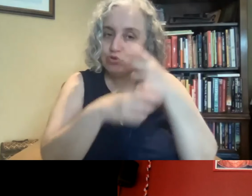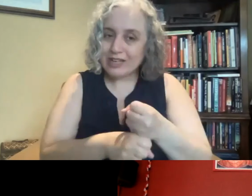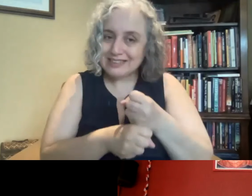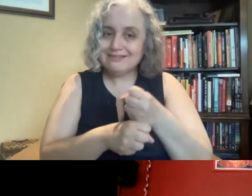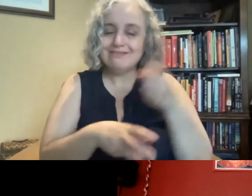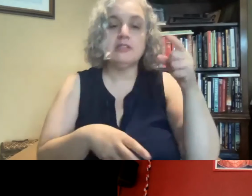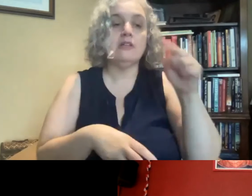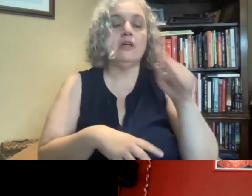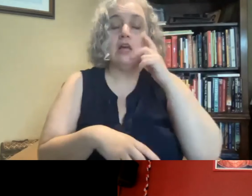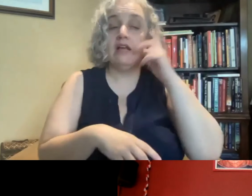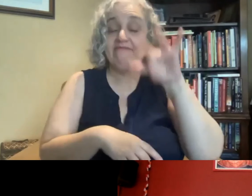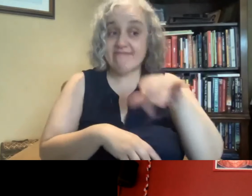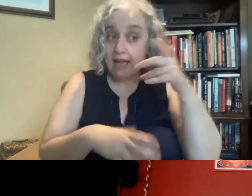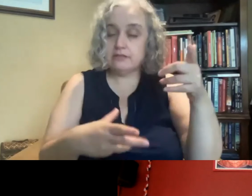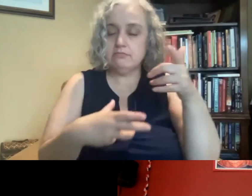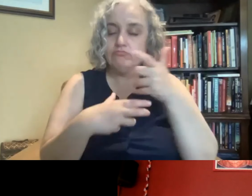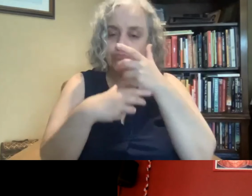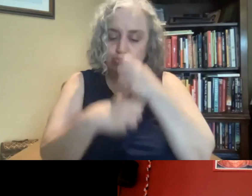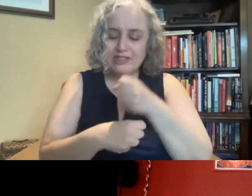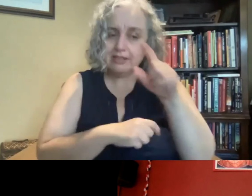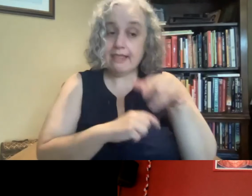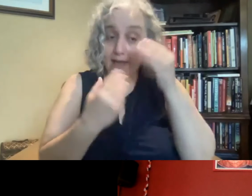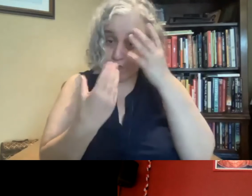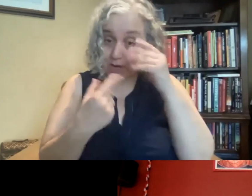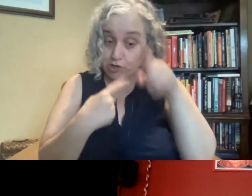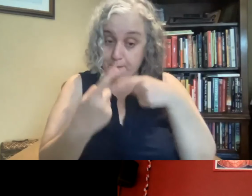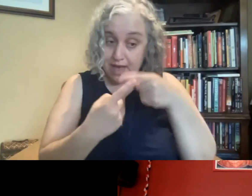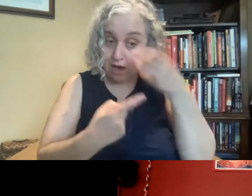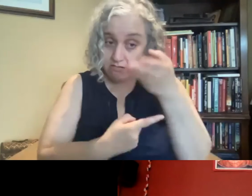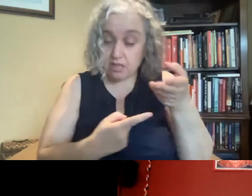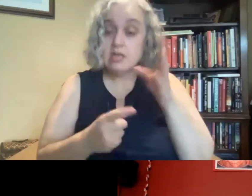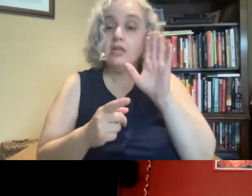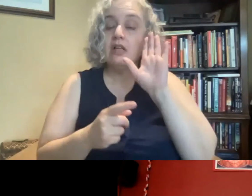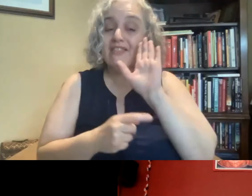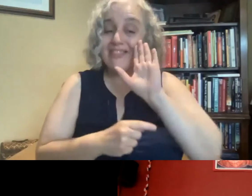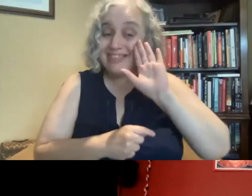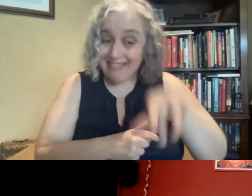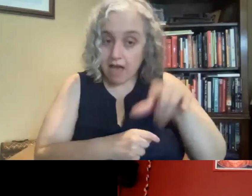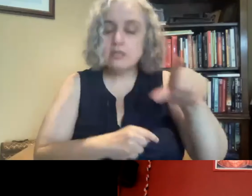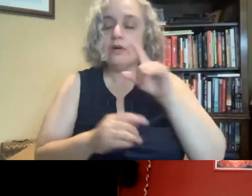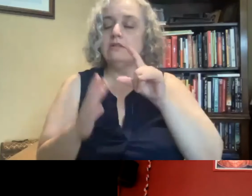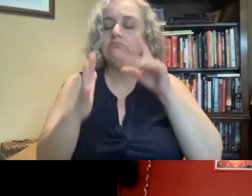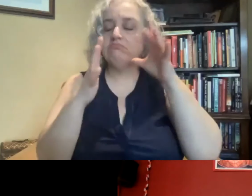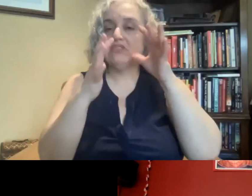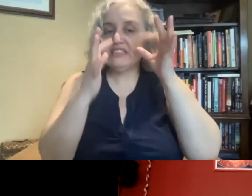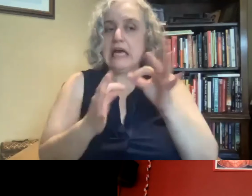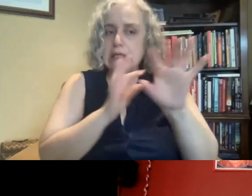the data is or about are the ones that govern and decide who they trust with that data,